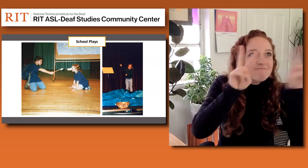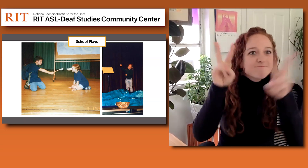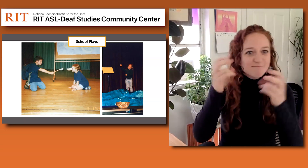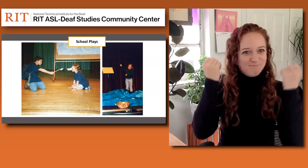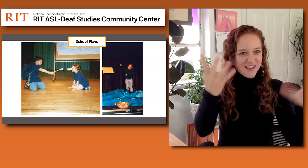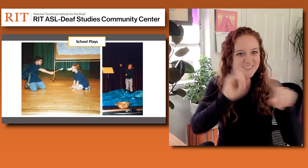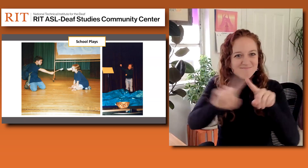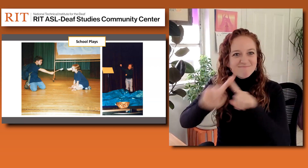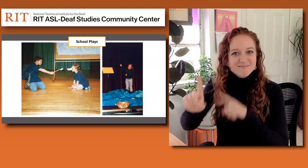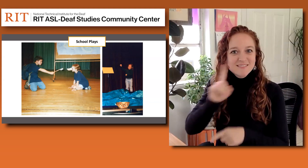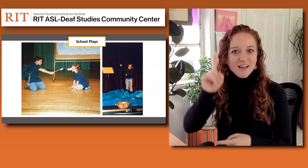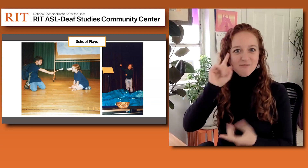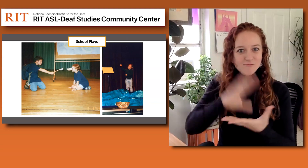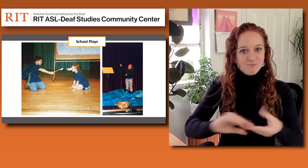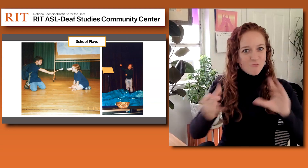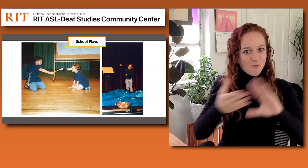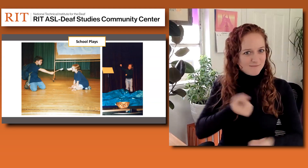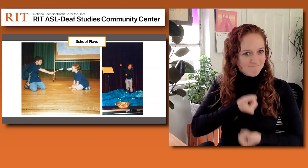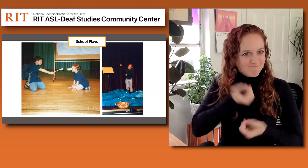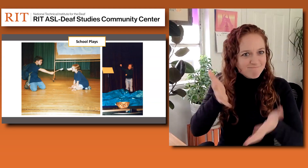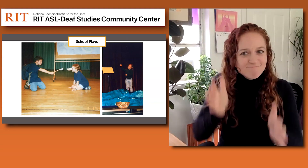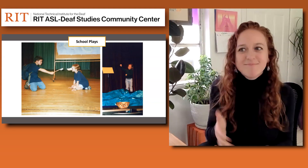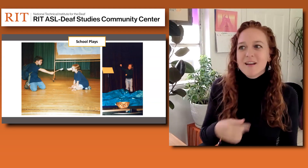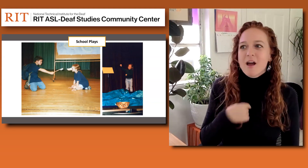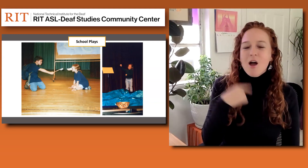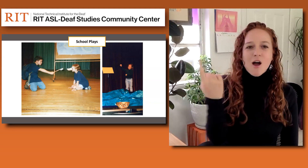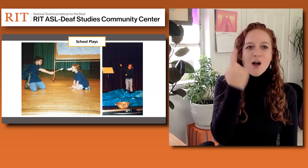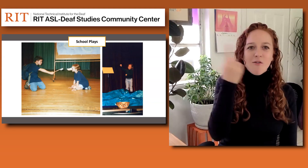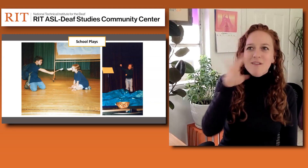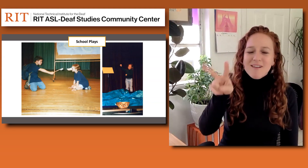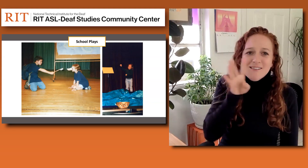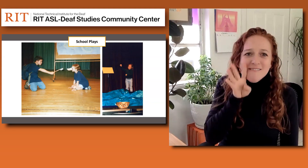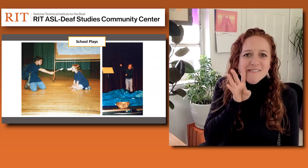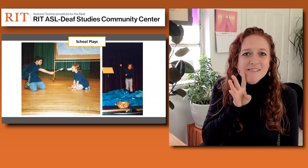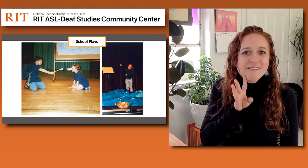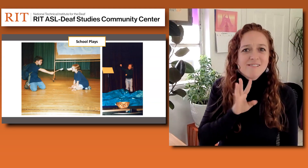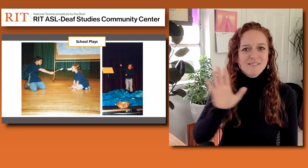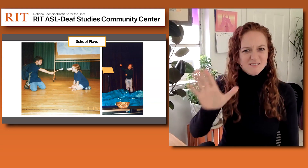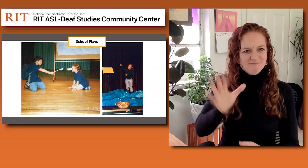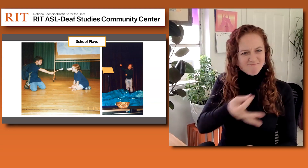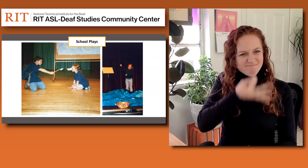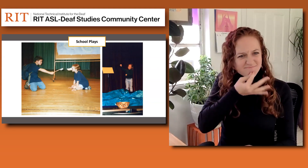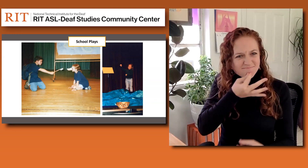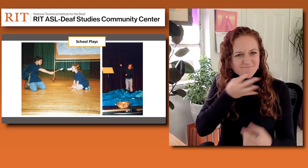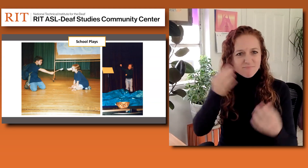I learned so much by watching so many deaf storytellers work, and I was always just yearning